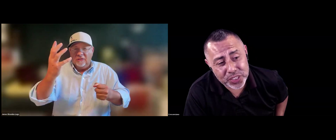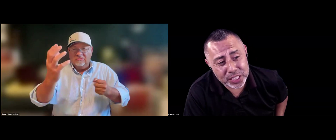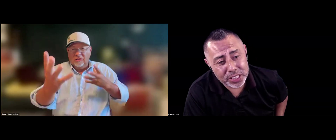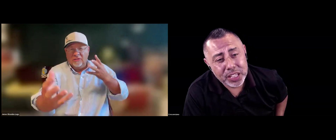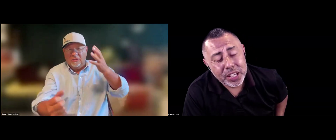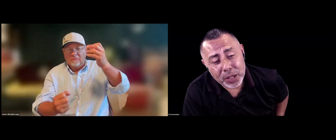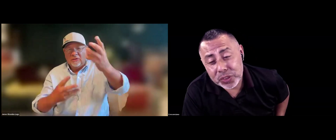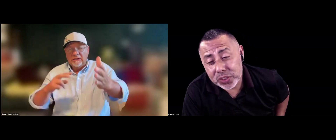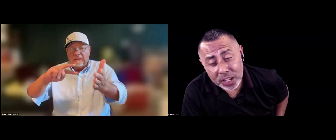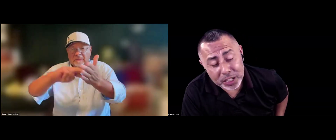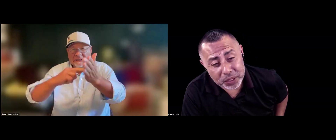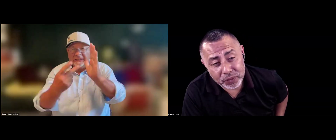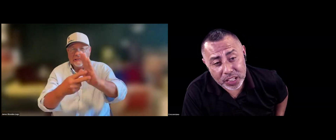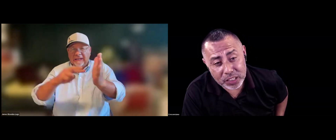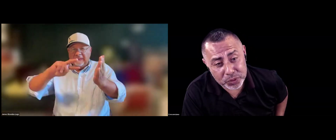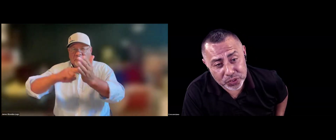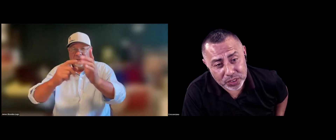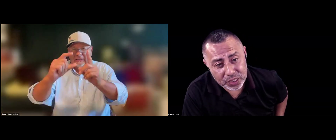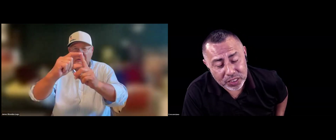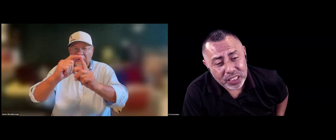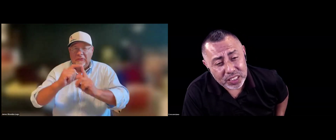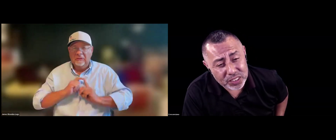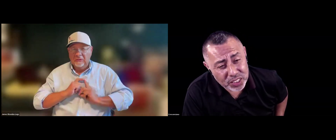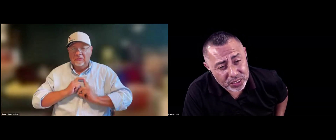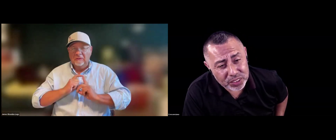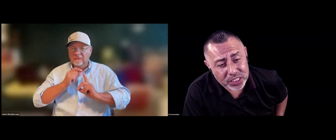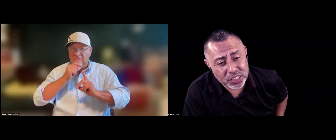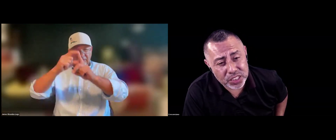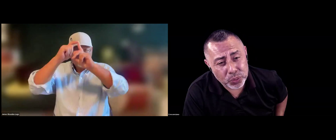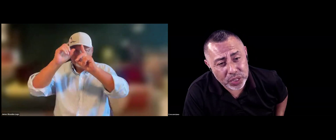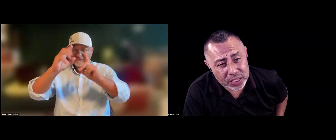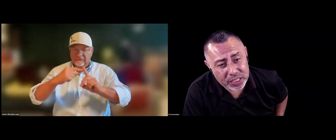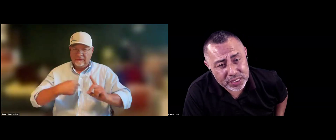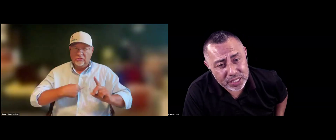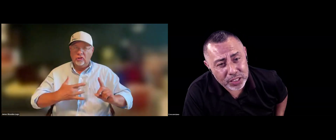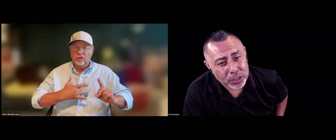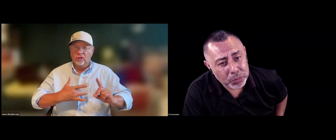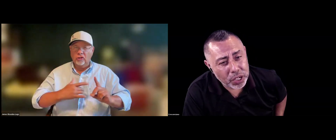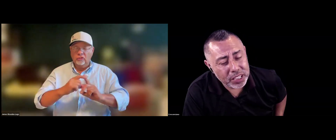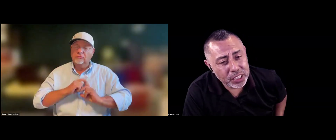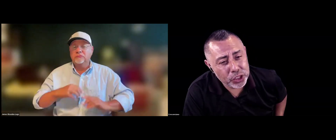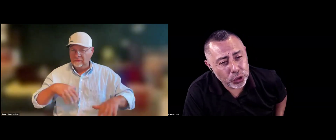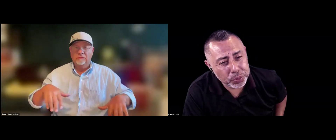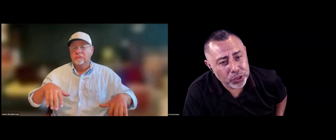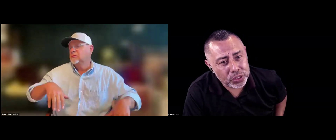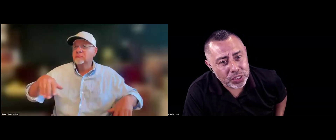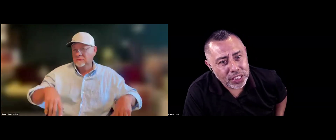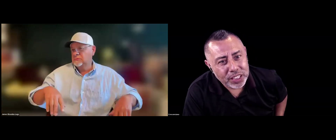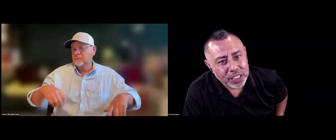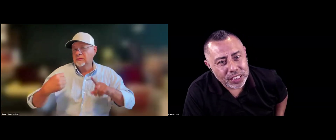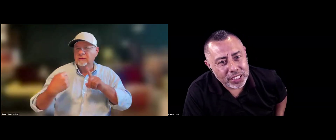I should say I was not a big fan of music. Until indigenous ways. Brought in interpreters.